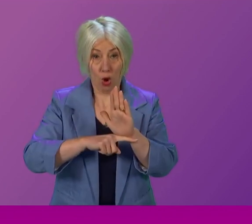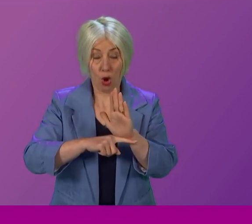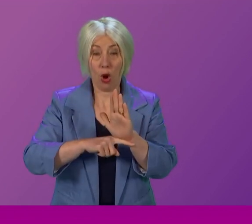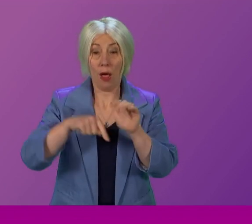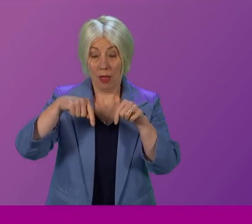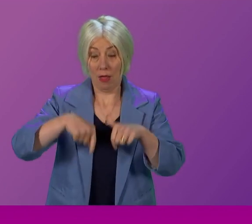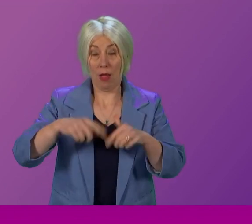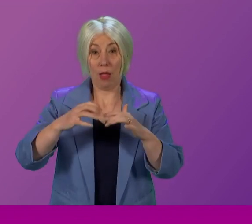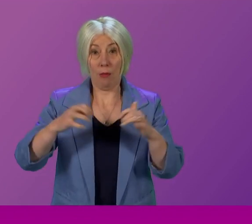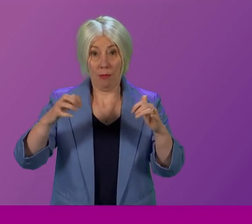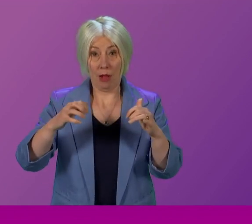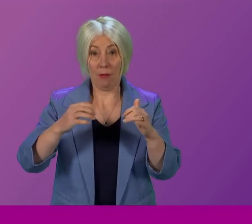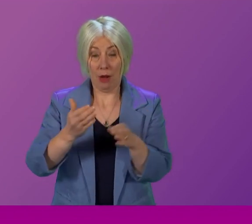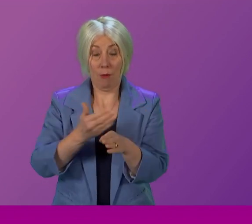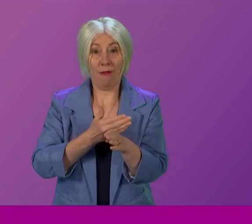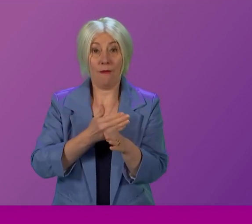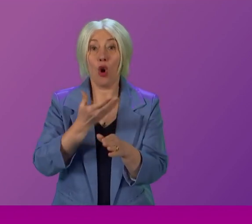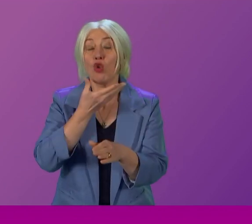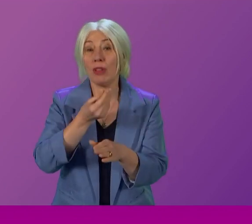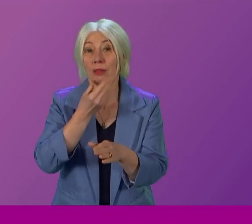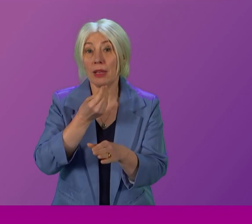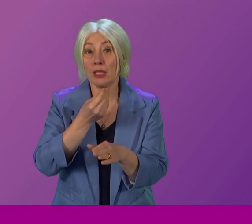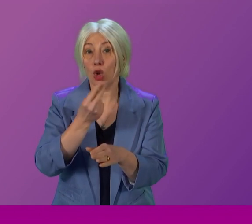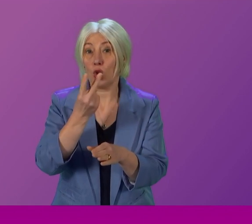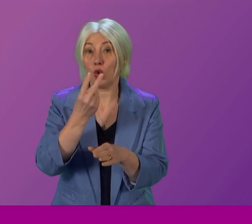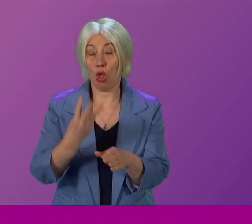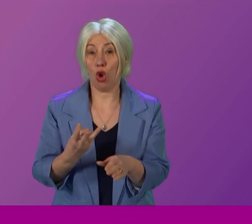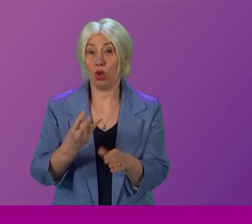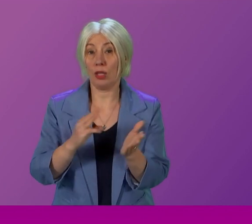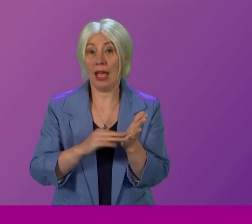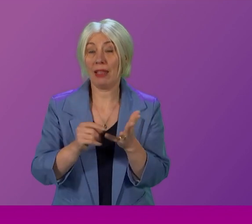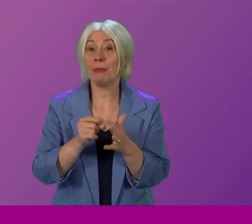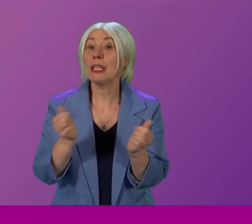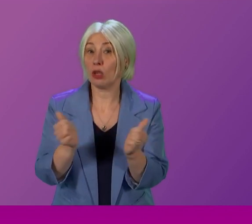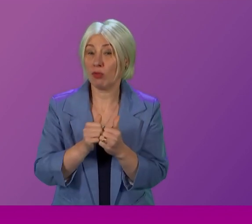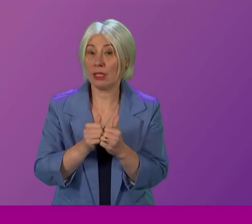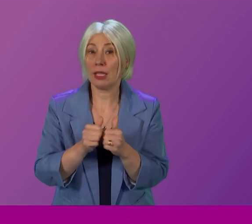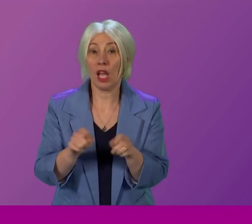before Christmas, backed by two thirds of MSPs across the chamber, including members of Douglas